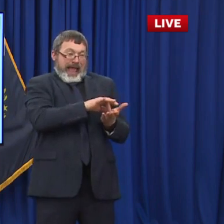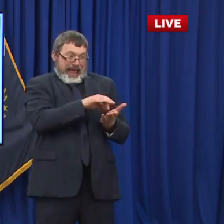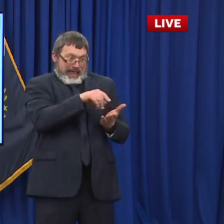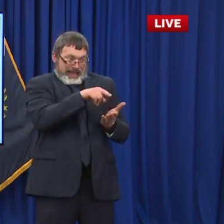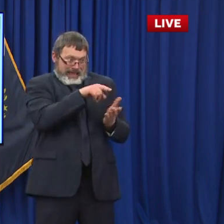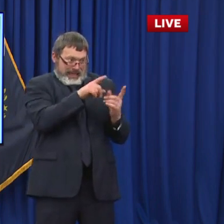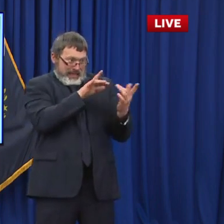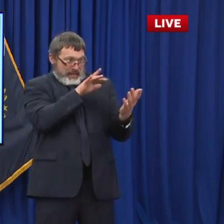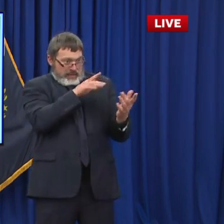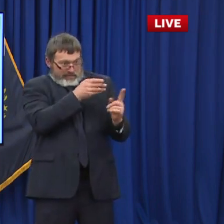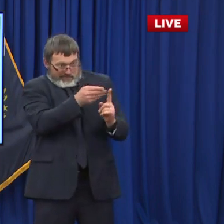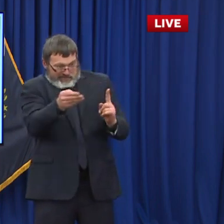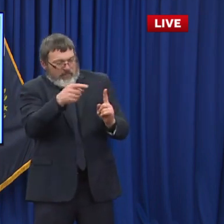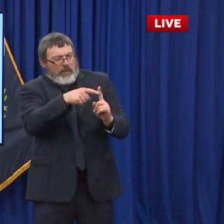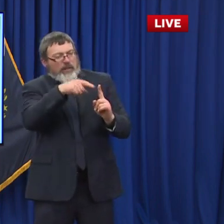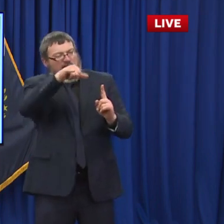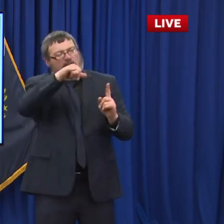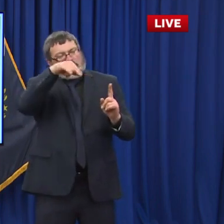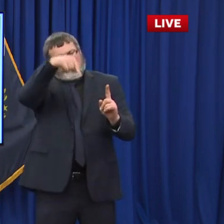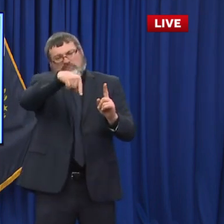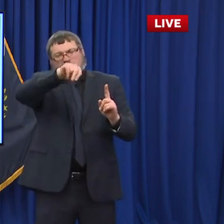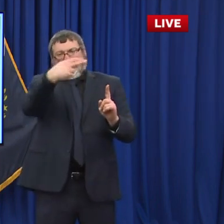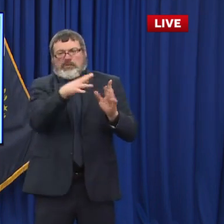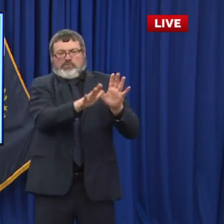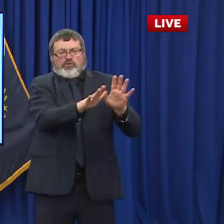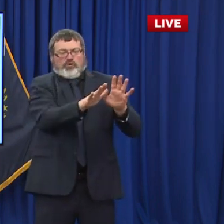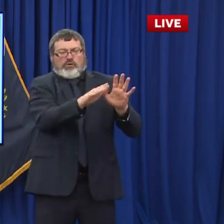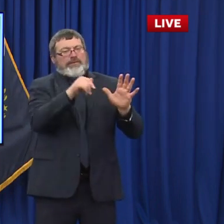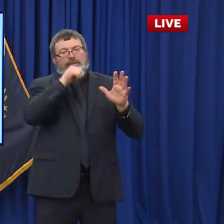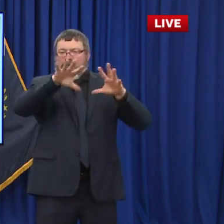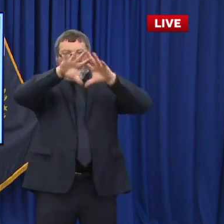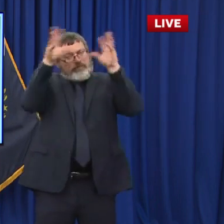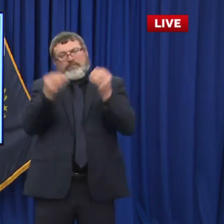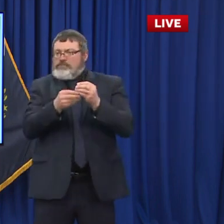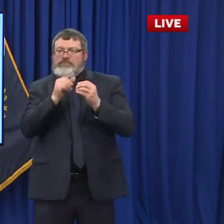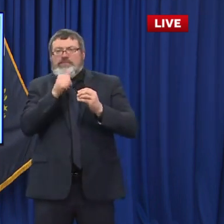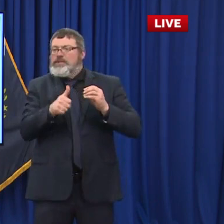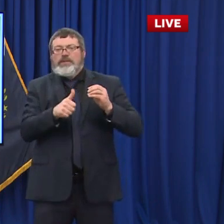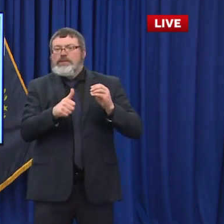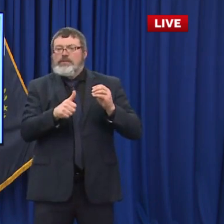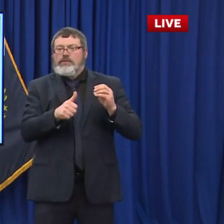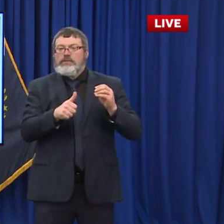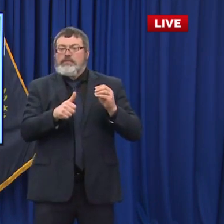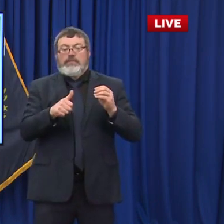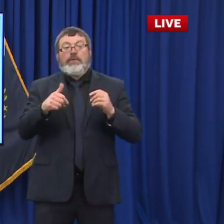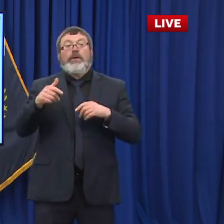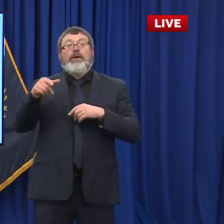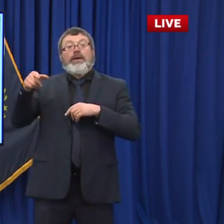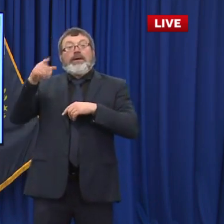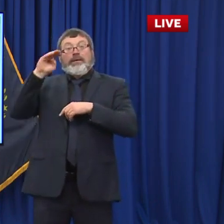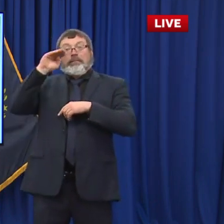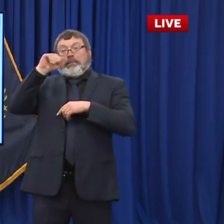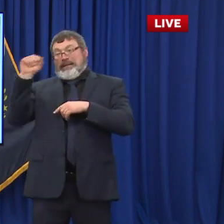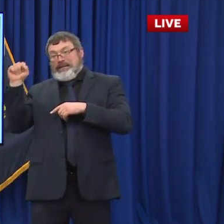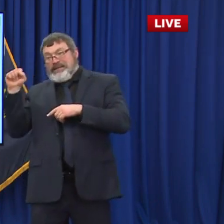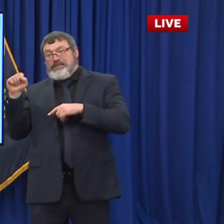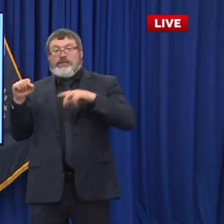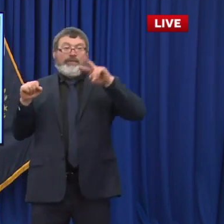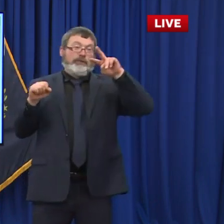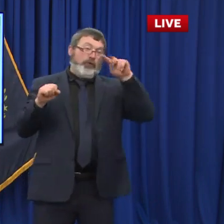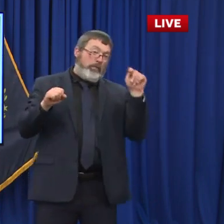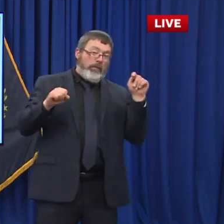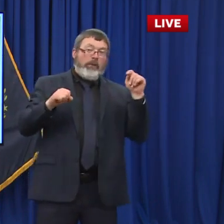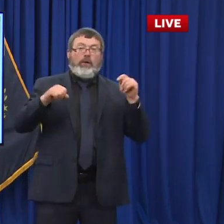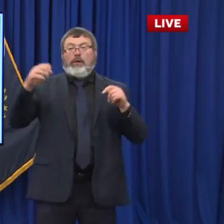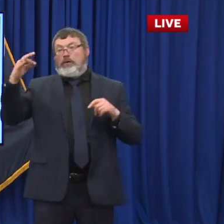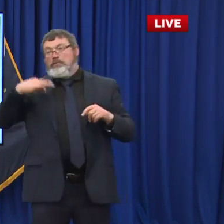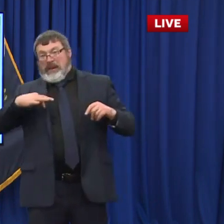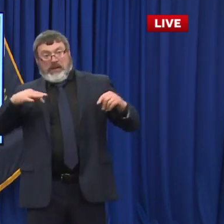SO IF YOU’RE A MASSACHUSETTS CITIZEN, BUT YOU’RE IN UH, NEW HAMPSHIRE HOSPITAL, WE WOULDN’T NECESSARILY KNOW AND THEY WOULD NECESSARILY BE RECORDED AS PART OUR DAILY NUMBER.